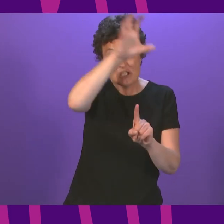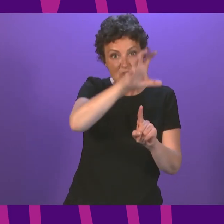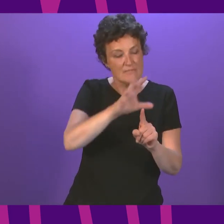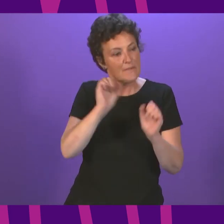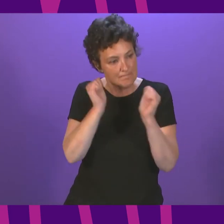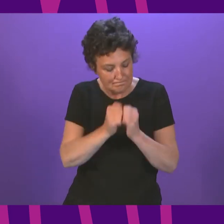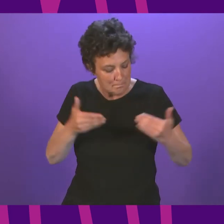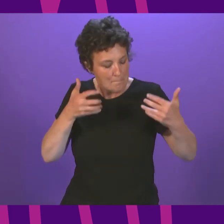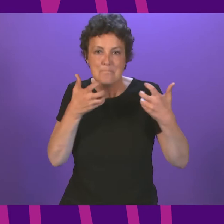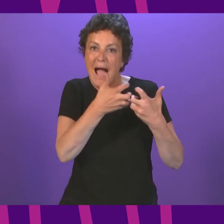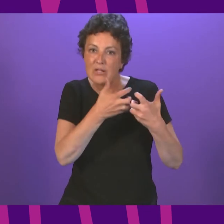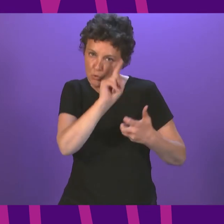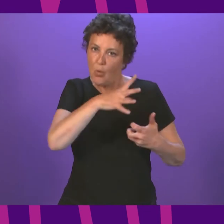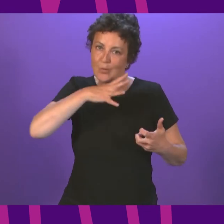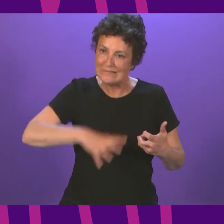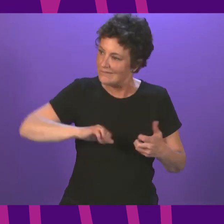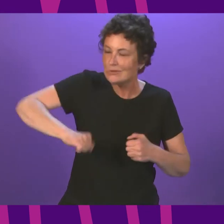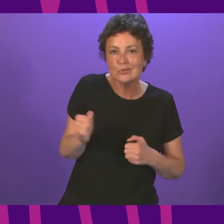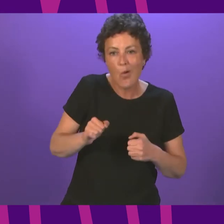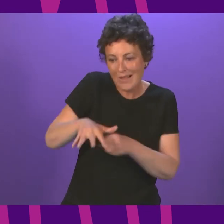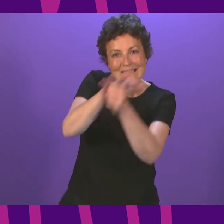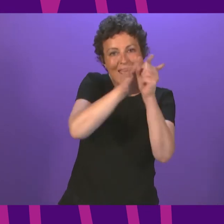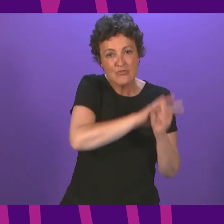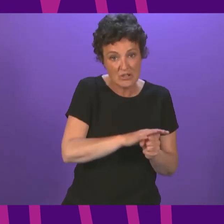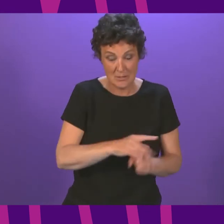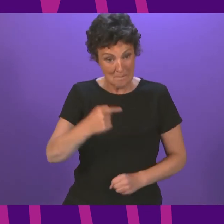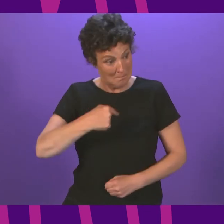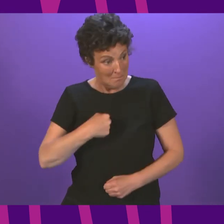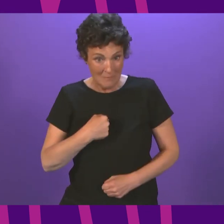Amendment 11 would allow us to take that basic step forward. Surely there is no reasonable